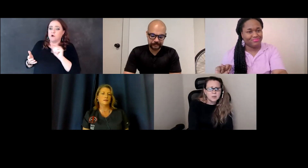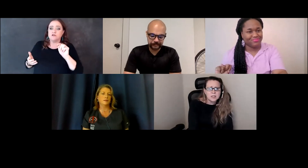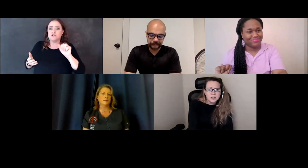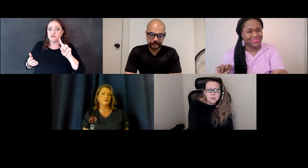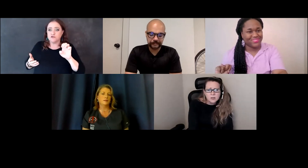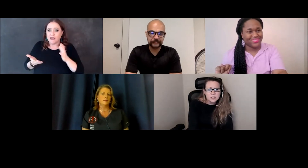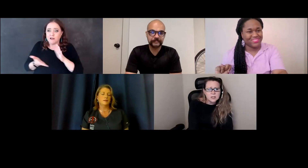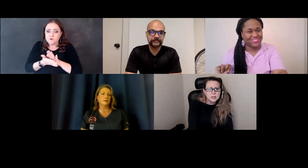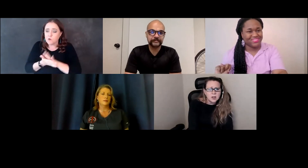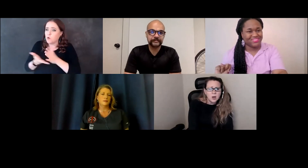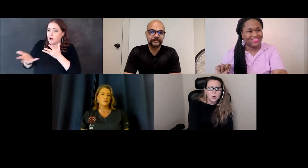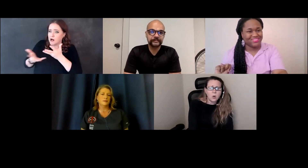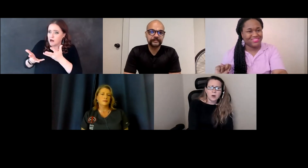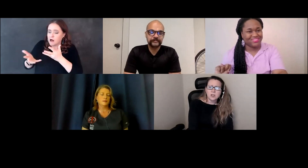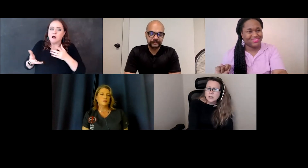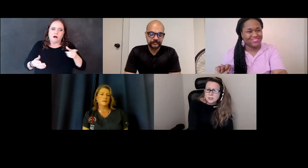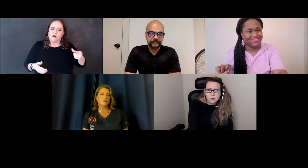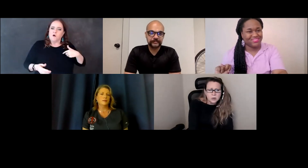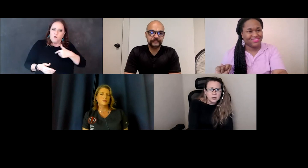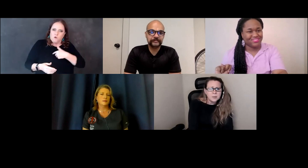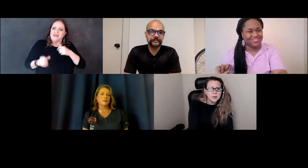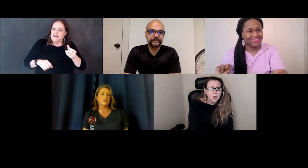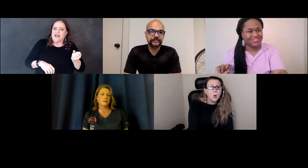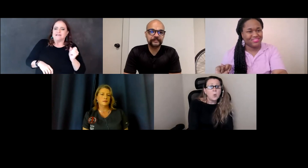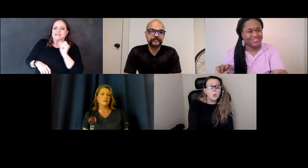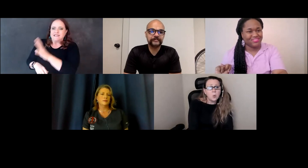receiving services. Or a trade school.